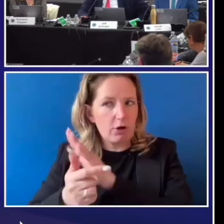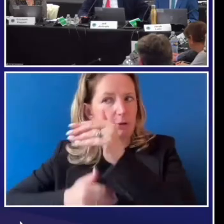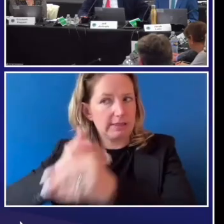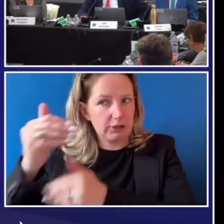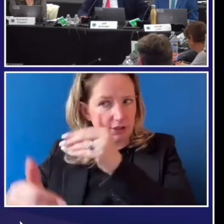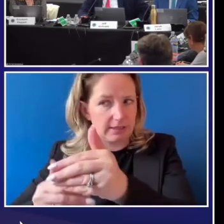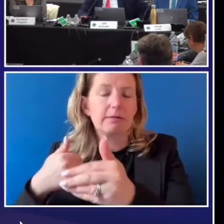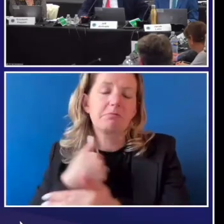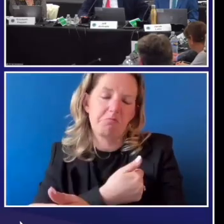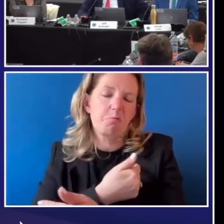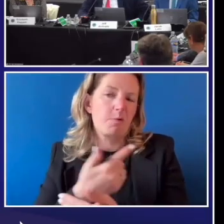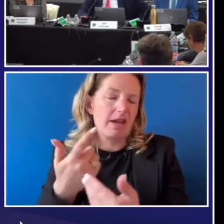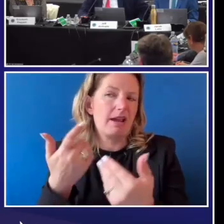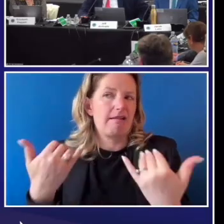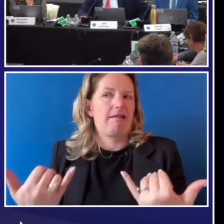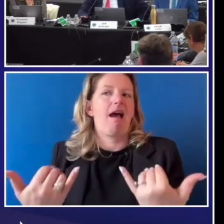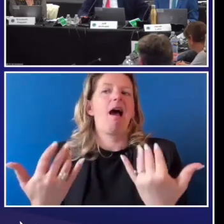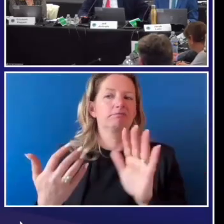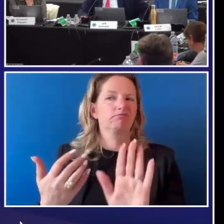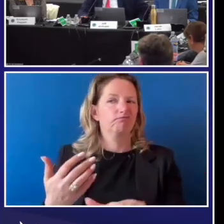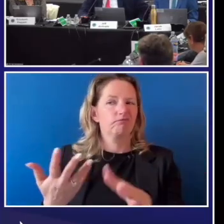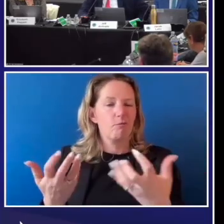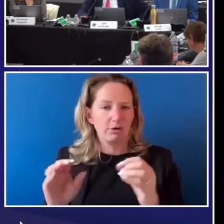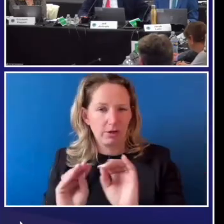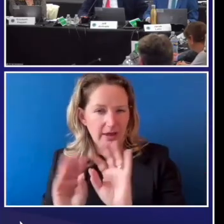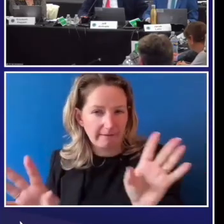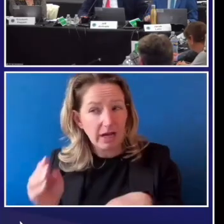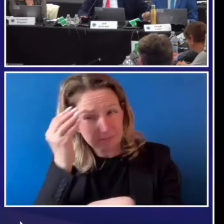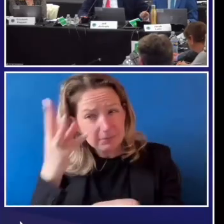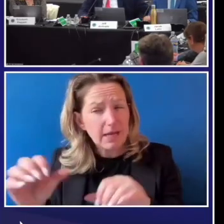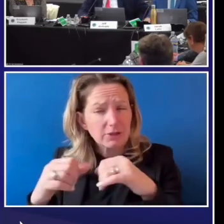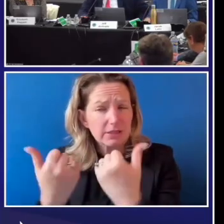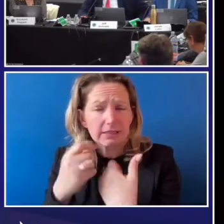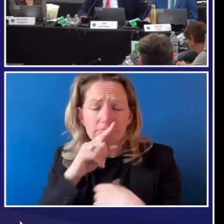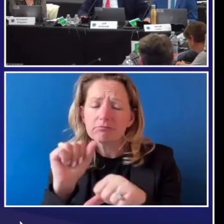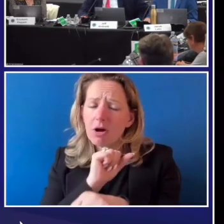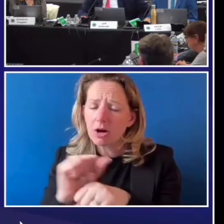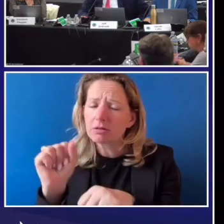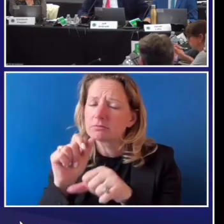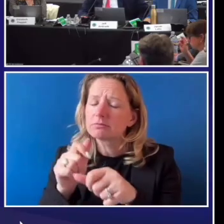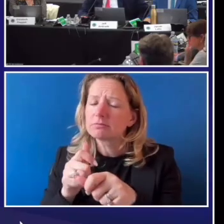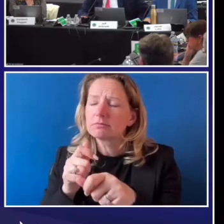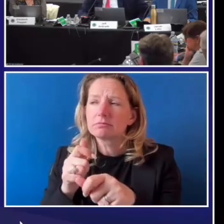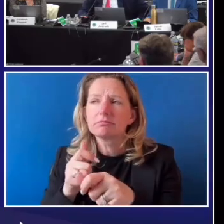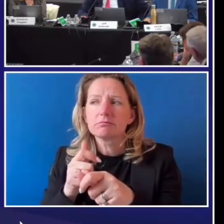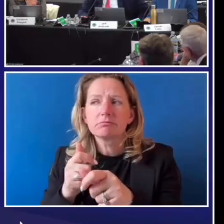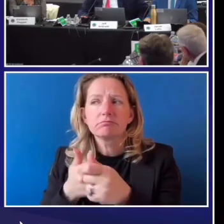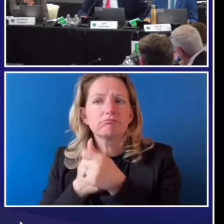that agencies actually were subject to these to these laws. So again, doesn't, um, doesn't add anything,